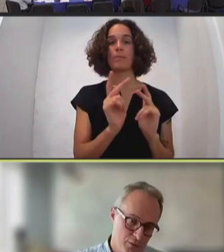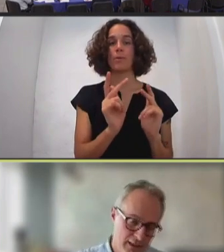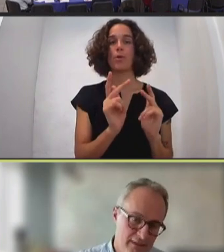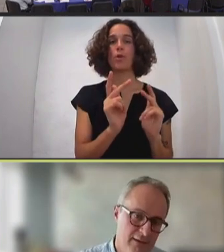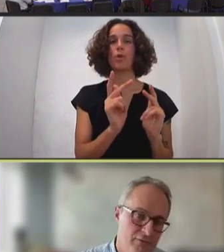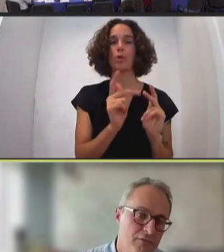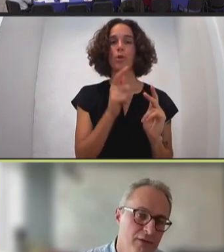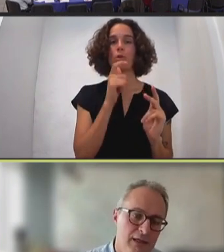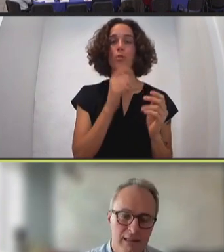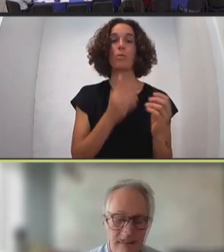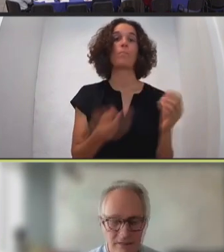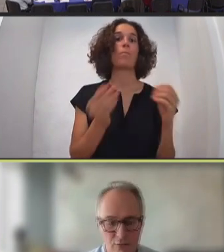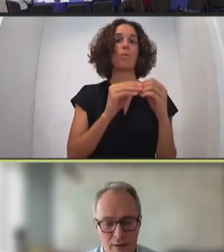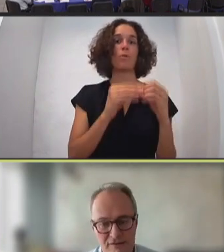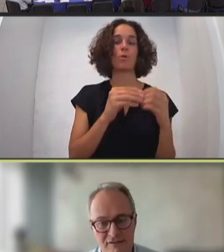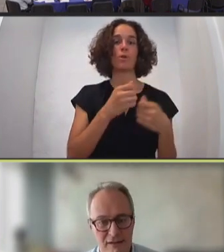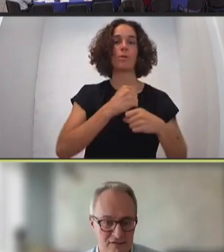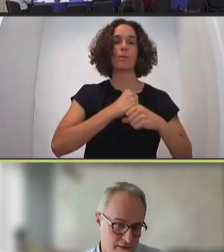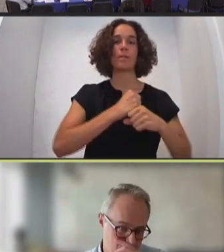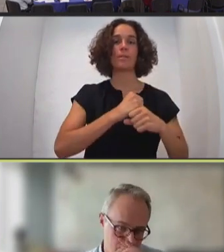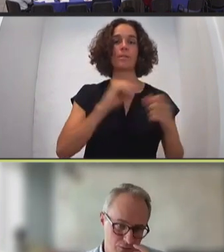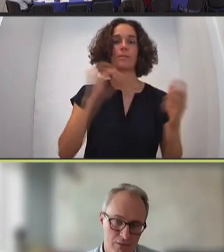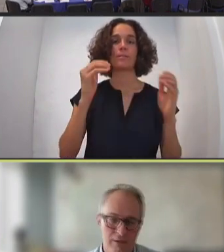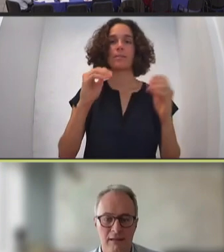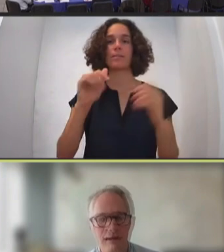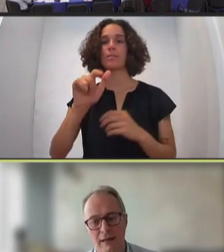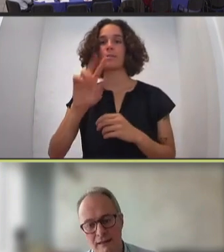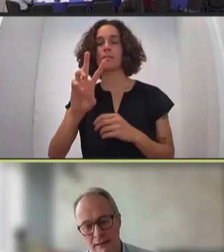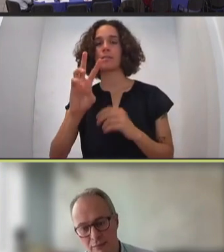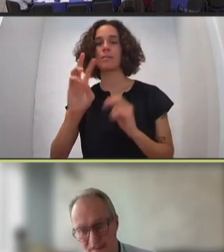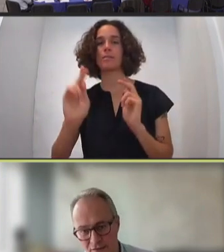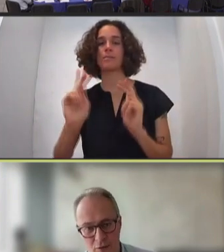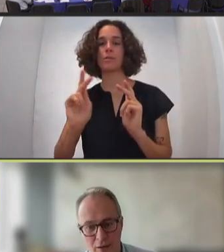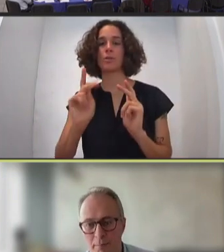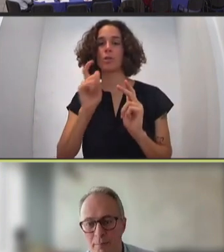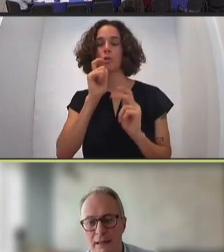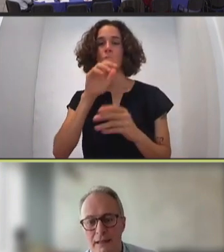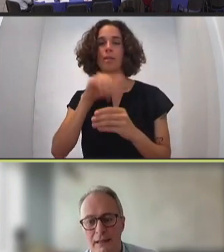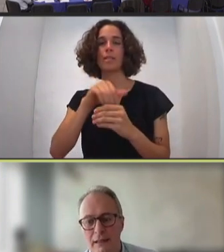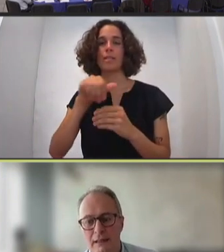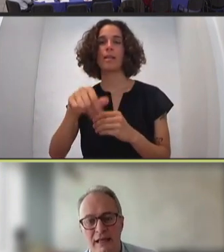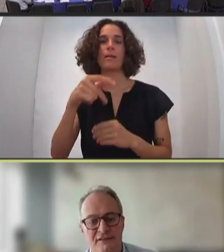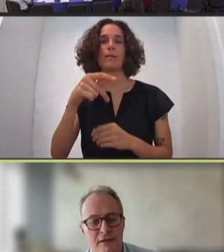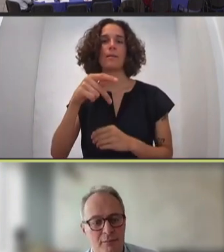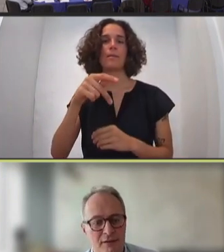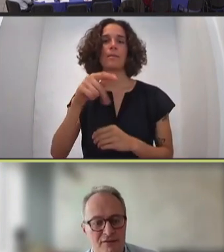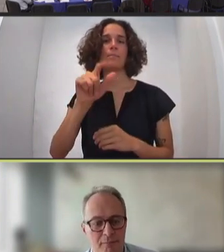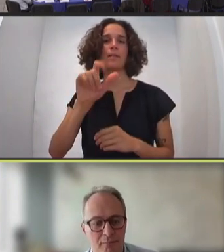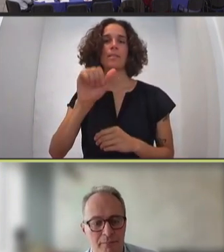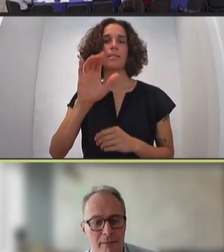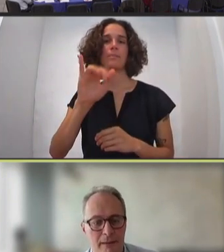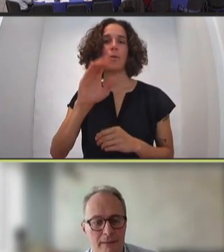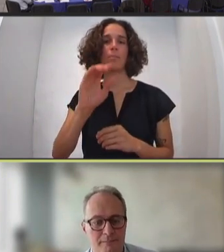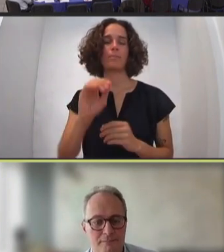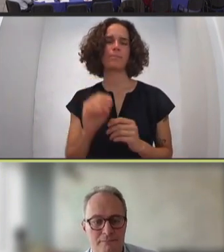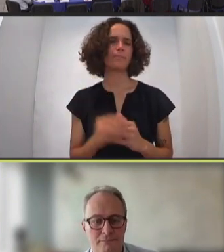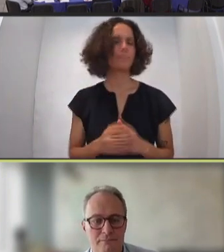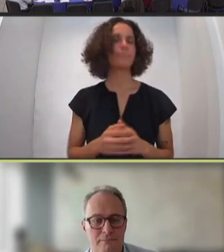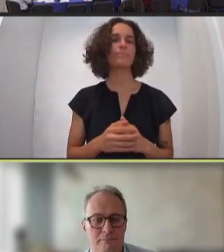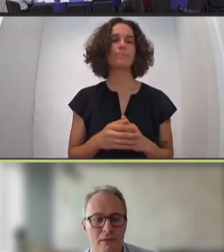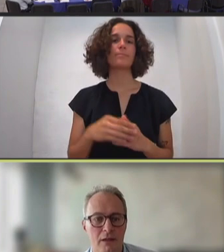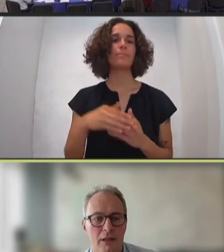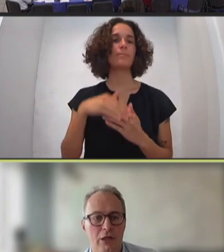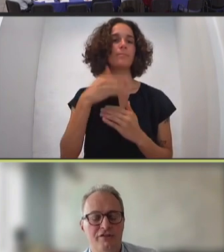protective than the 26 individual in the [unintelligible]. Next slide, please.